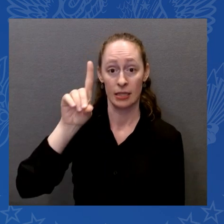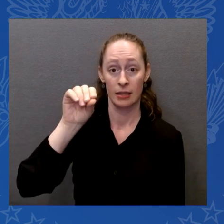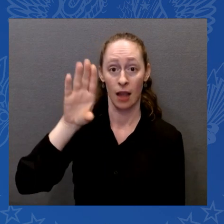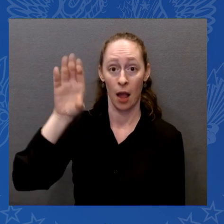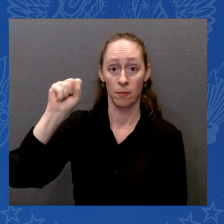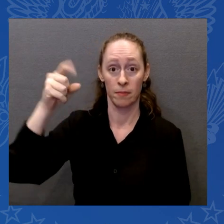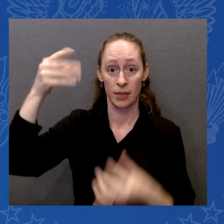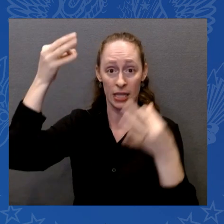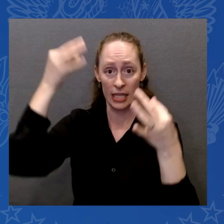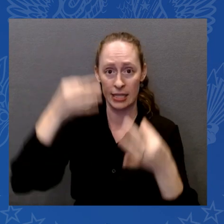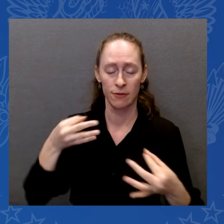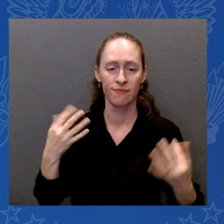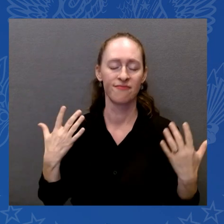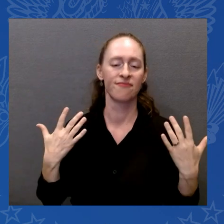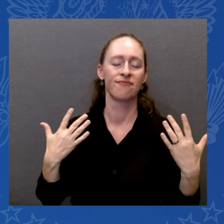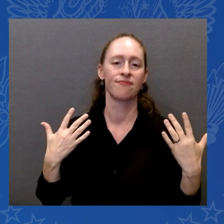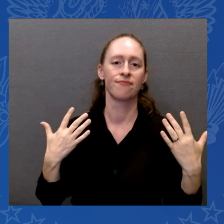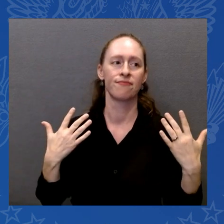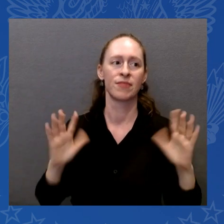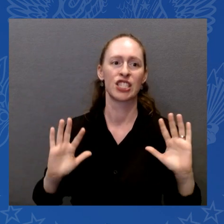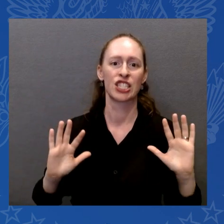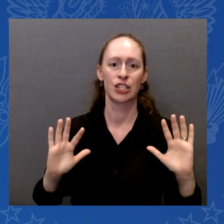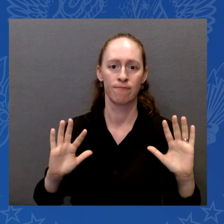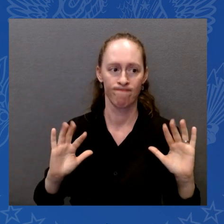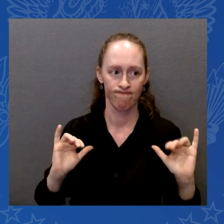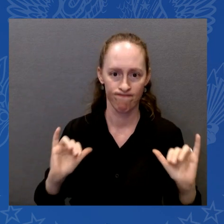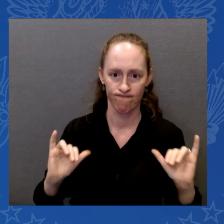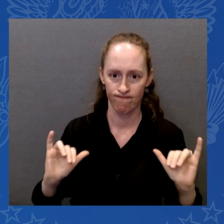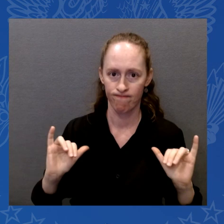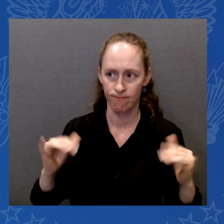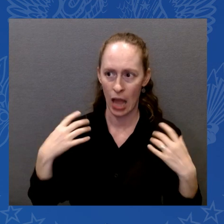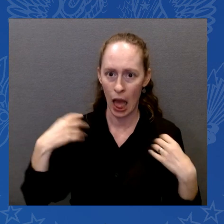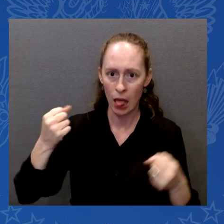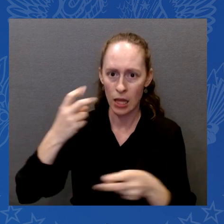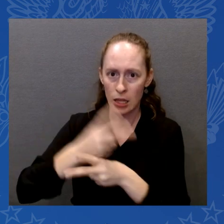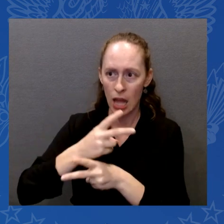by the President of the United States to address this crisis in a way that we would approach it